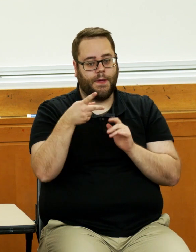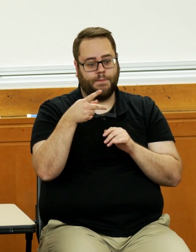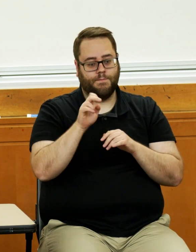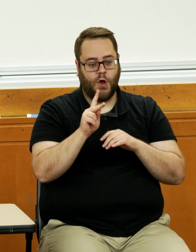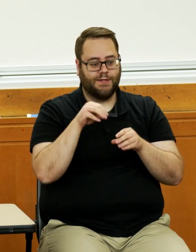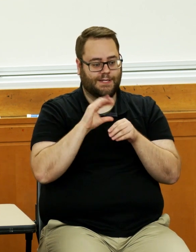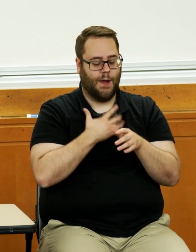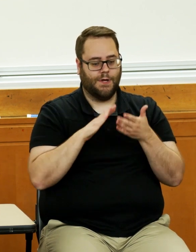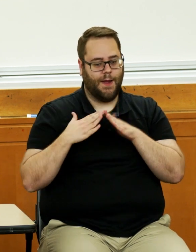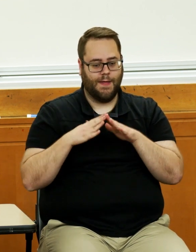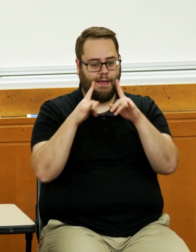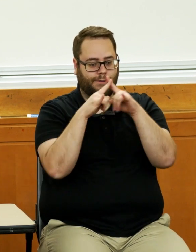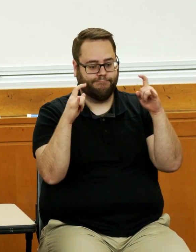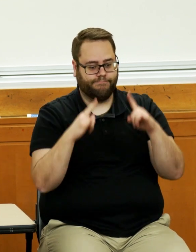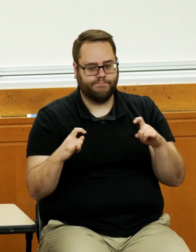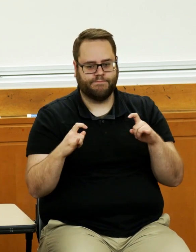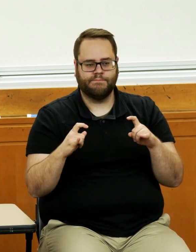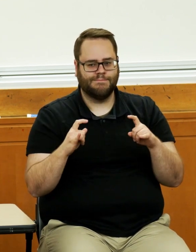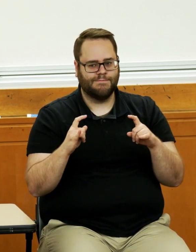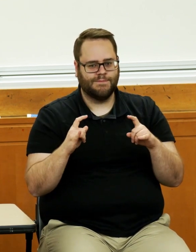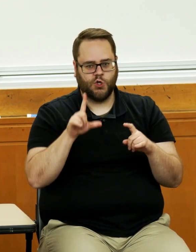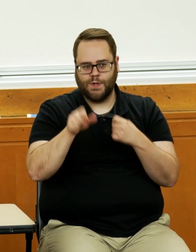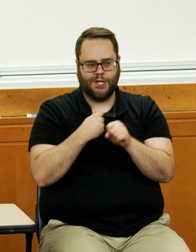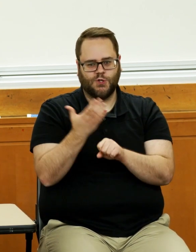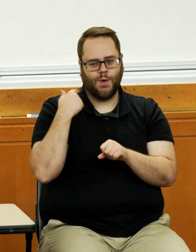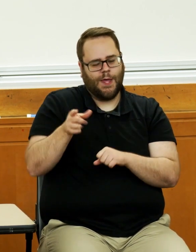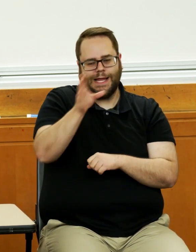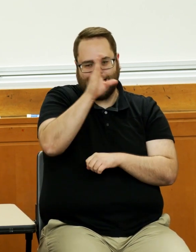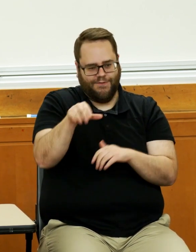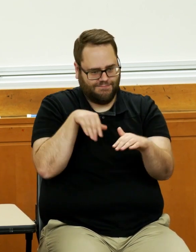a neighborhood they would not have dared to come to 20 years ago, maybe even 10 years ago.